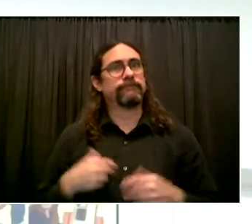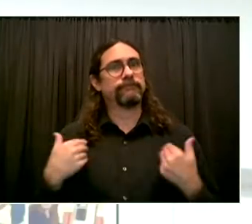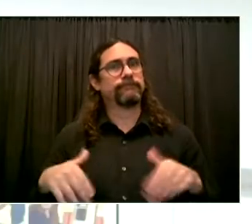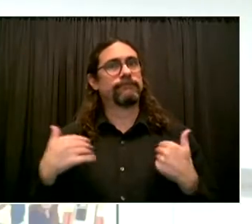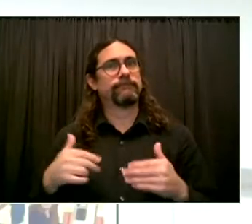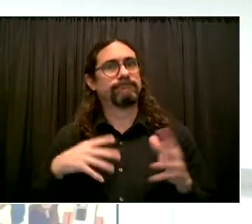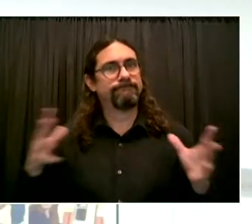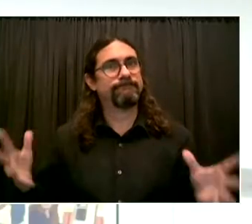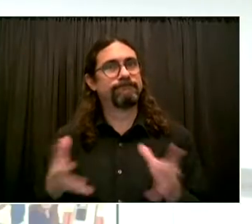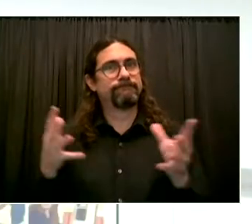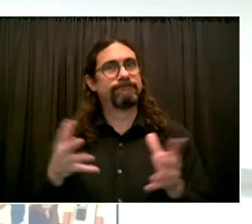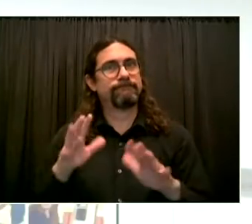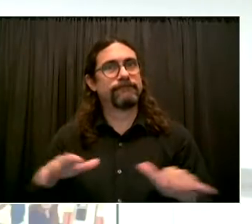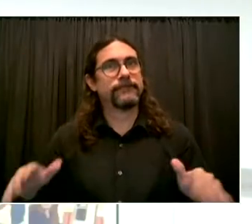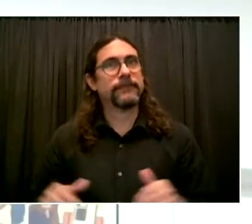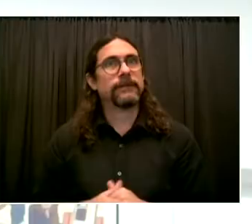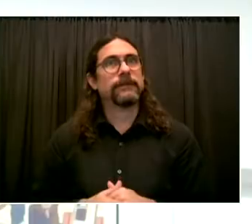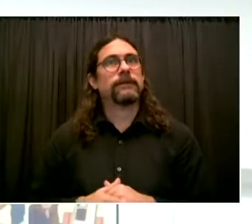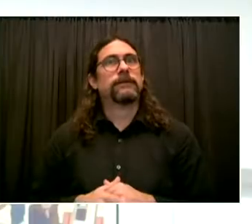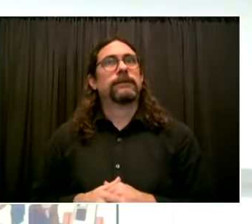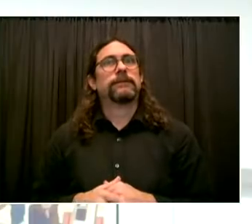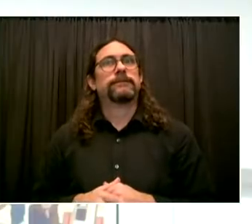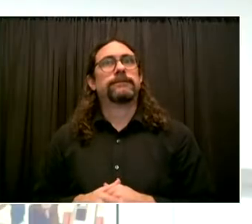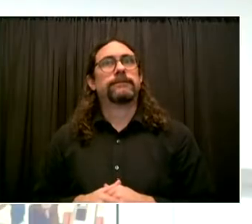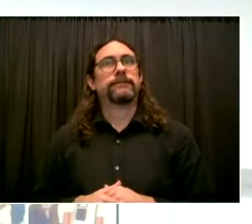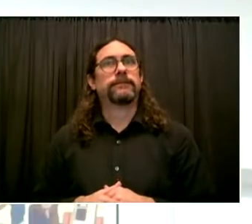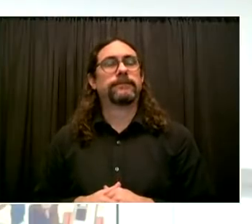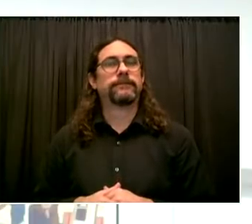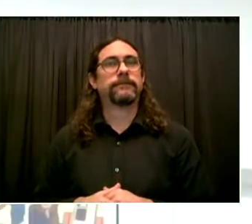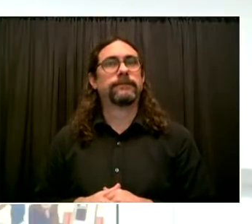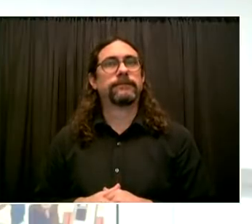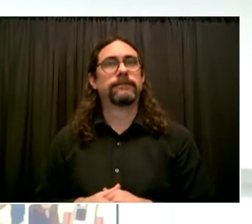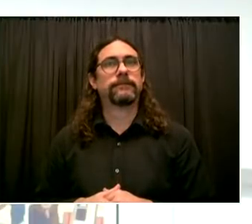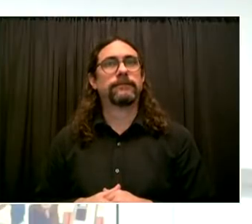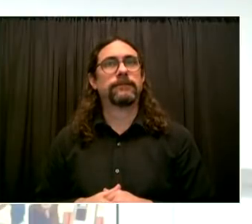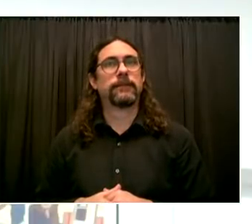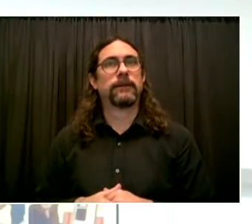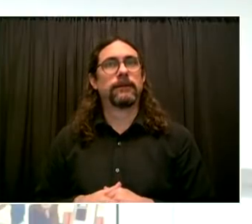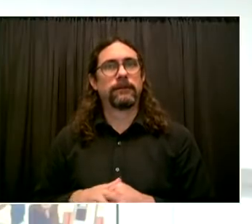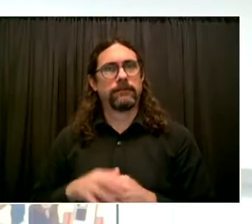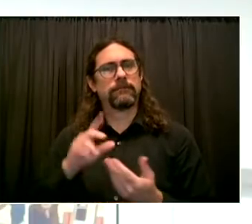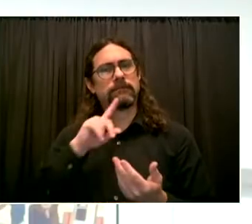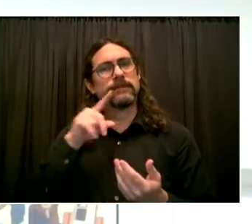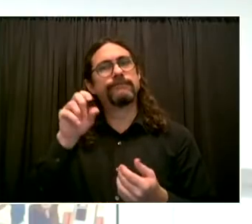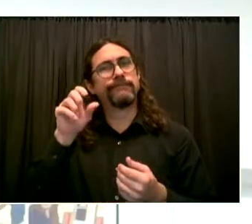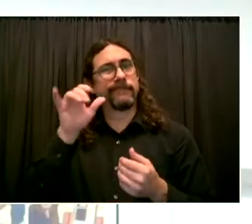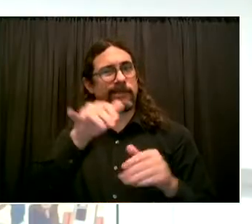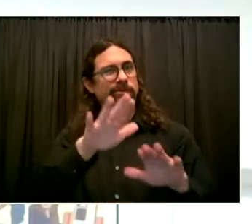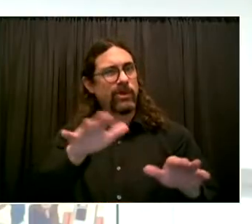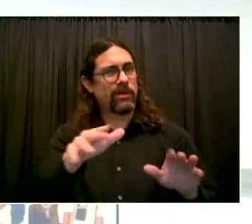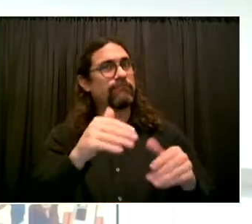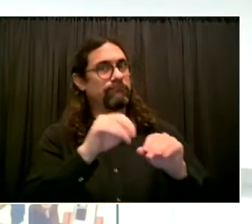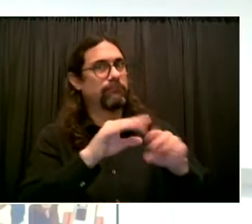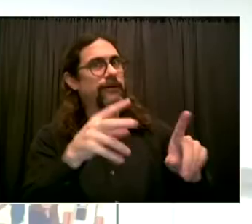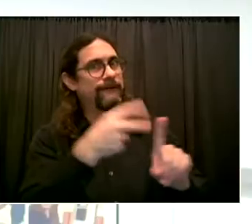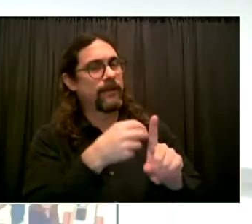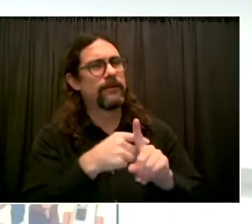ELIGIBLE.